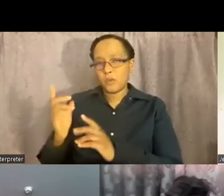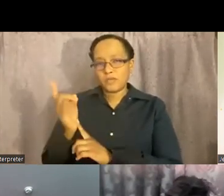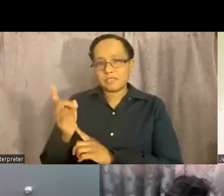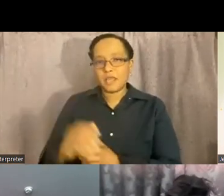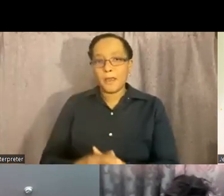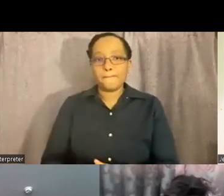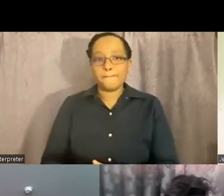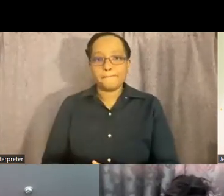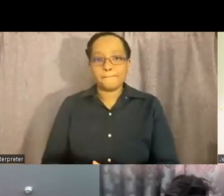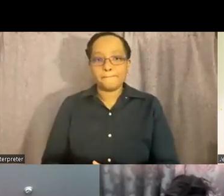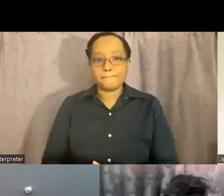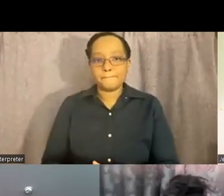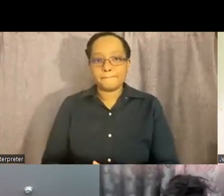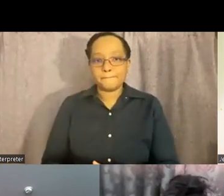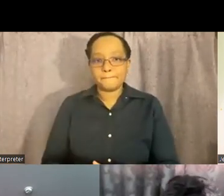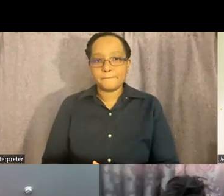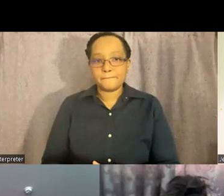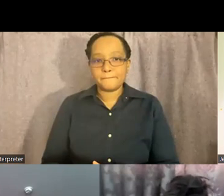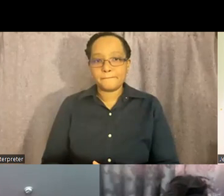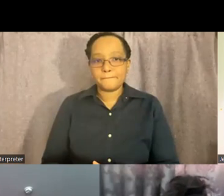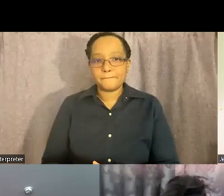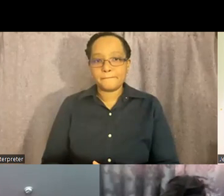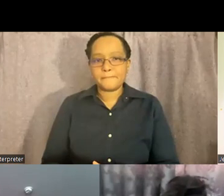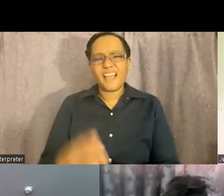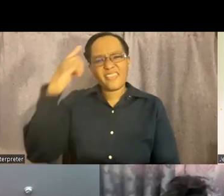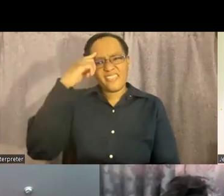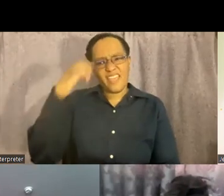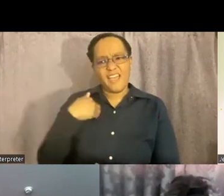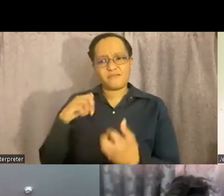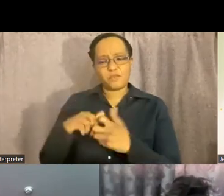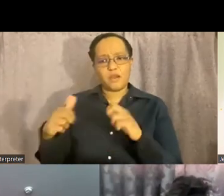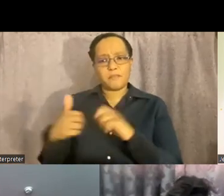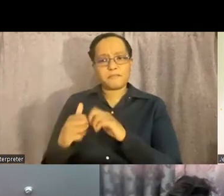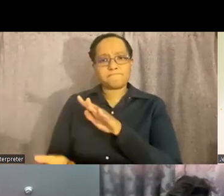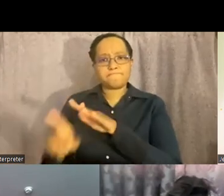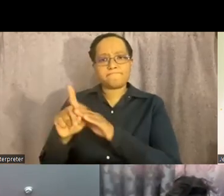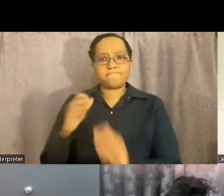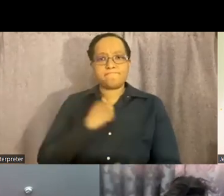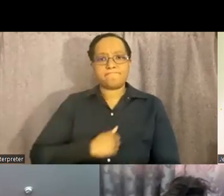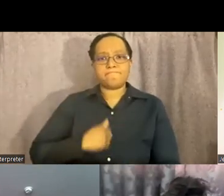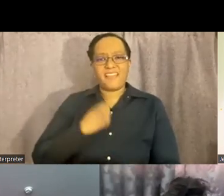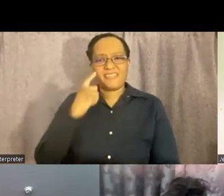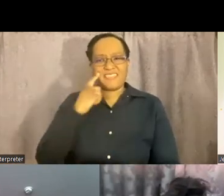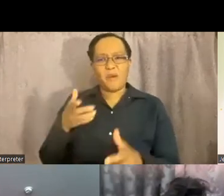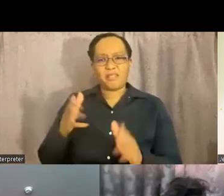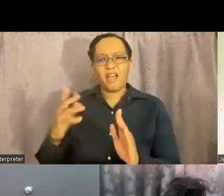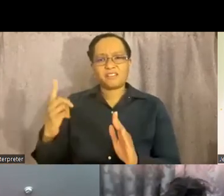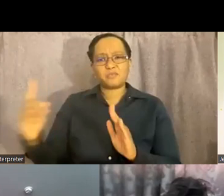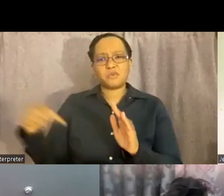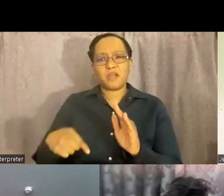I think we have a problem, I apologize and the lead someone we should not have.